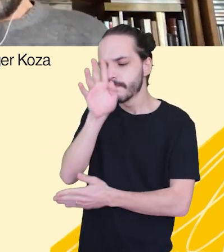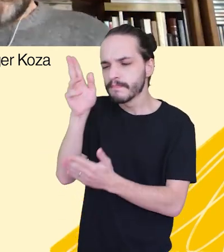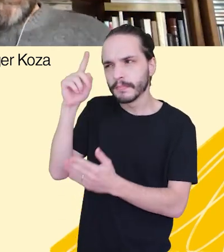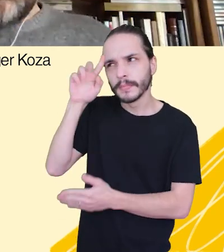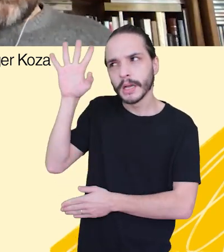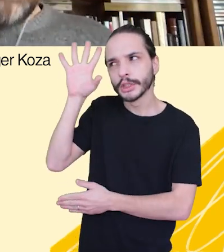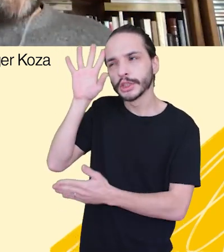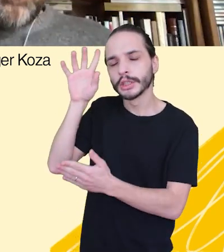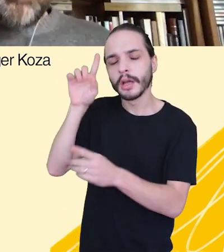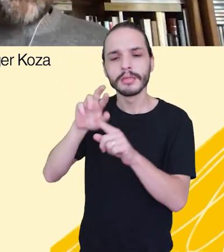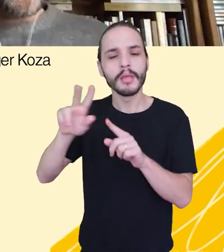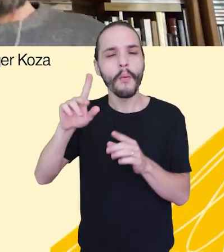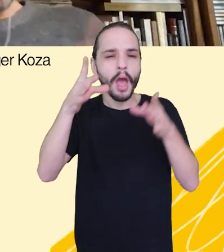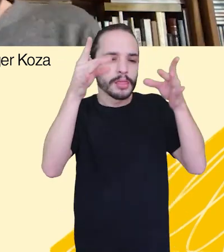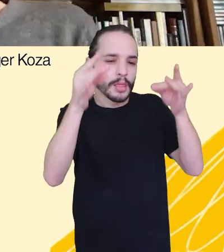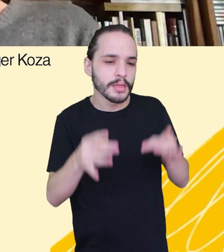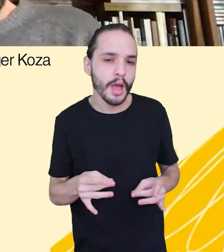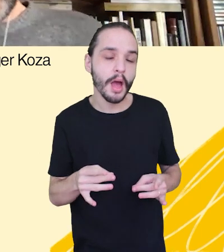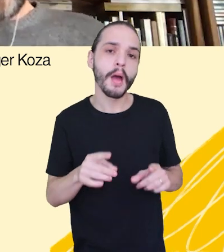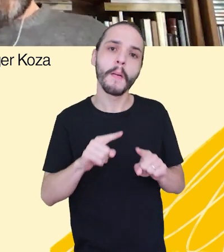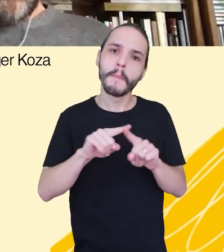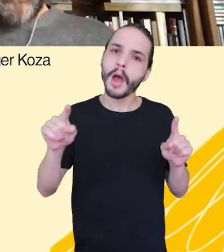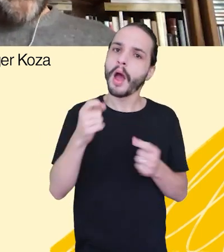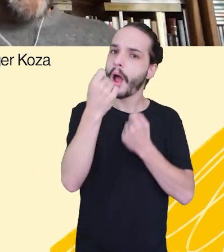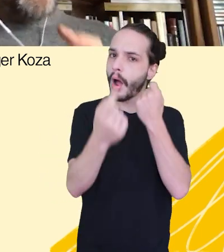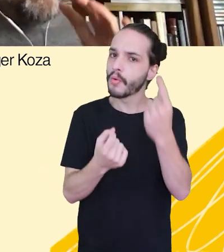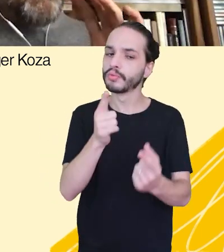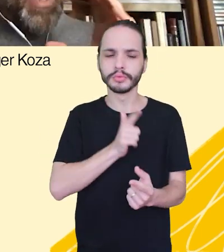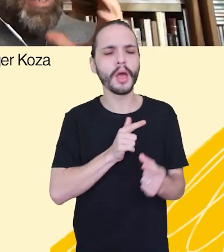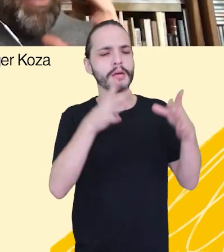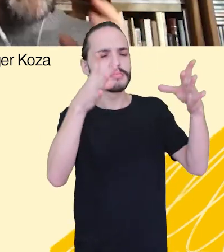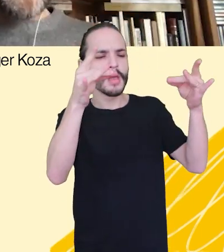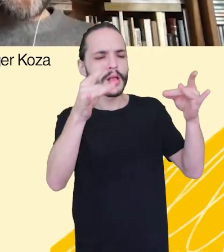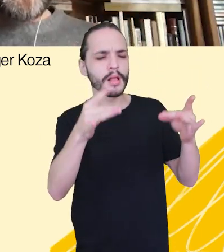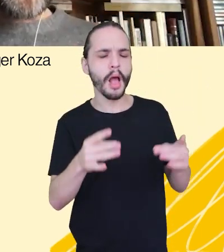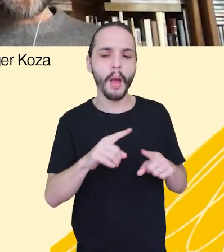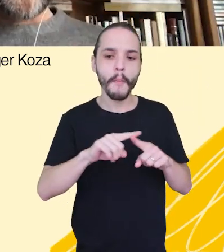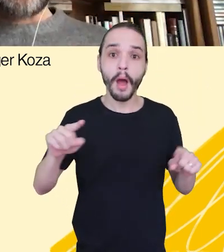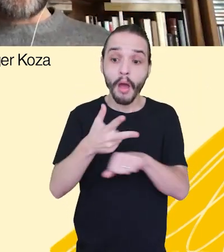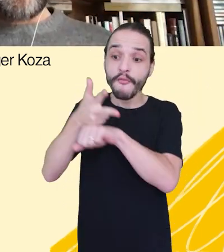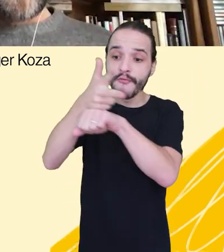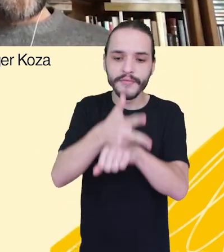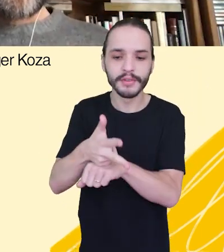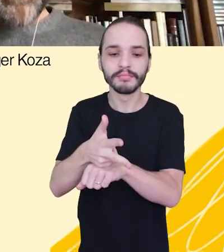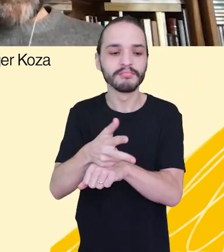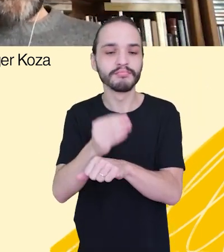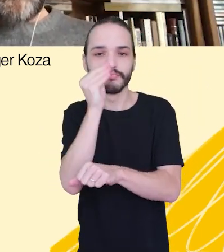Some others, they do, but they betray. I'm having the intuition that when you write